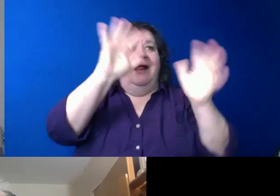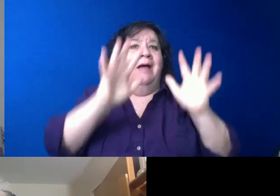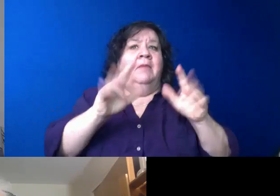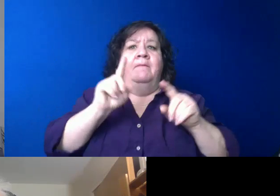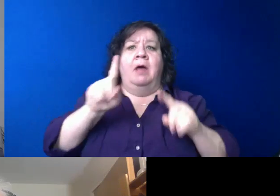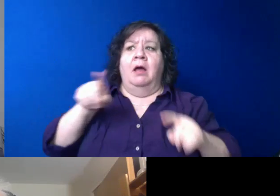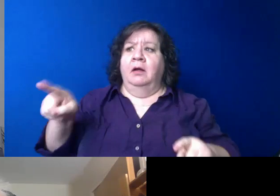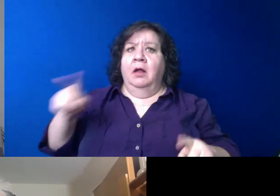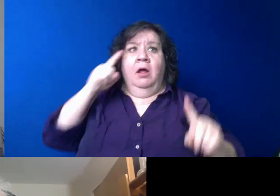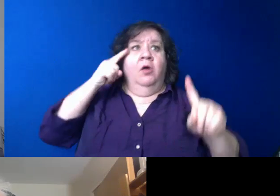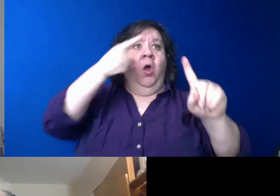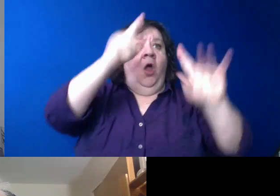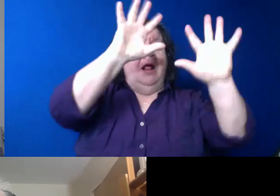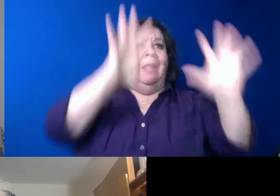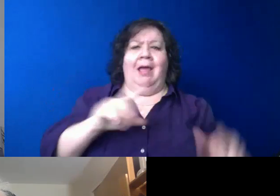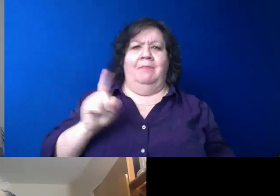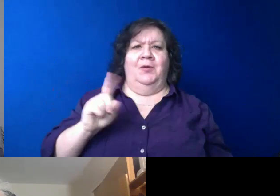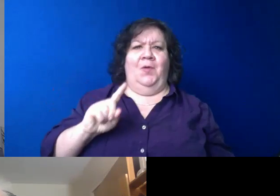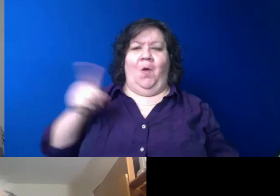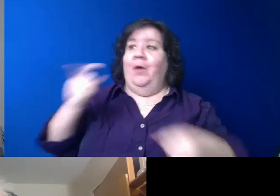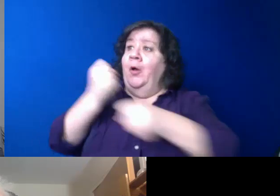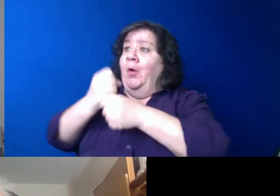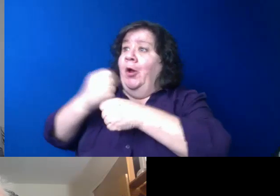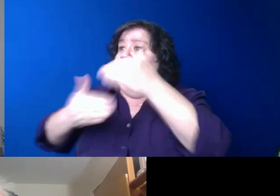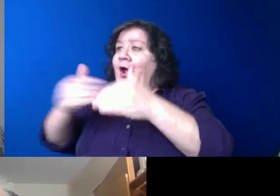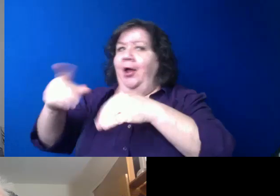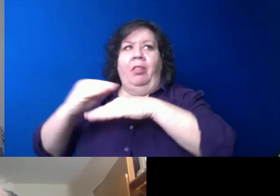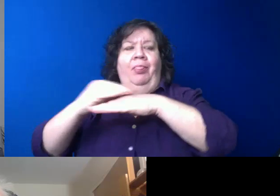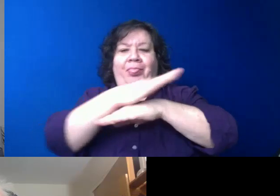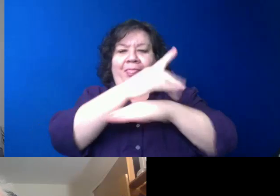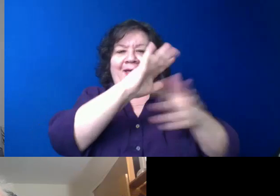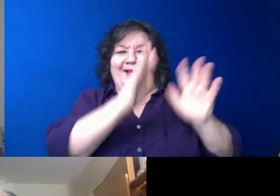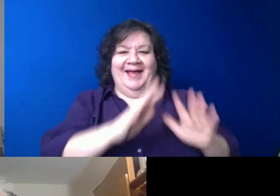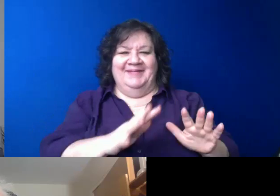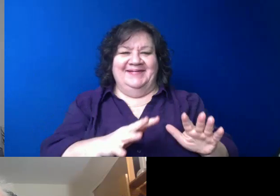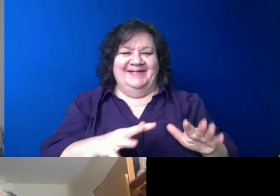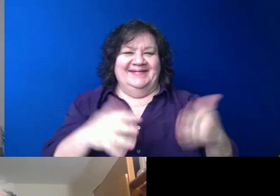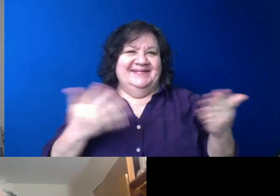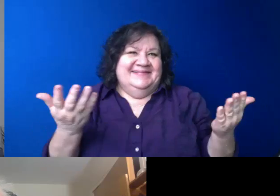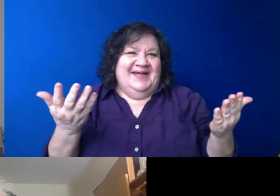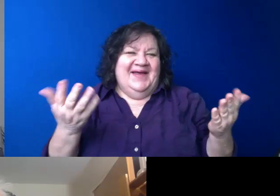you're actually a climate activist because you're act you're advocating for something which is more